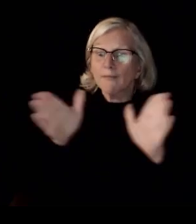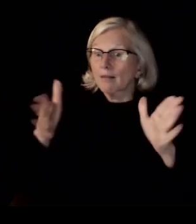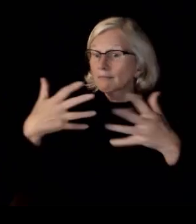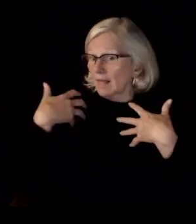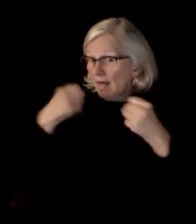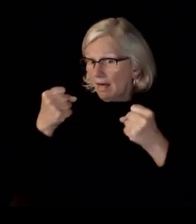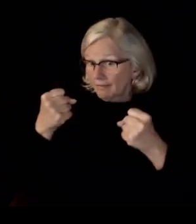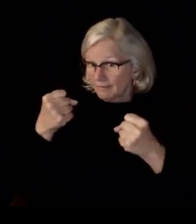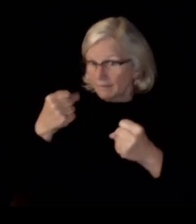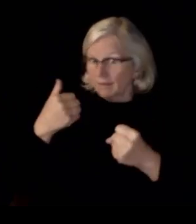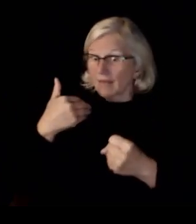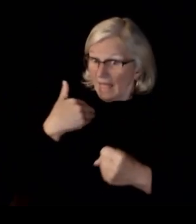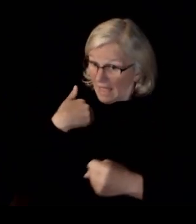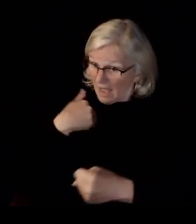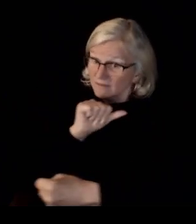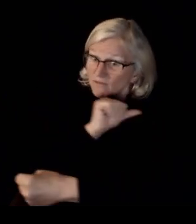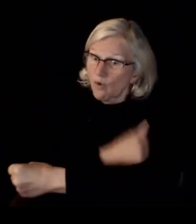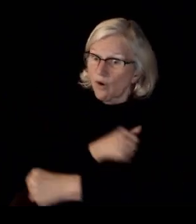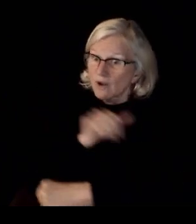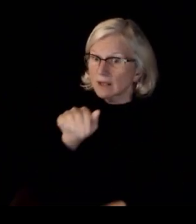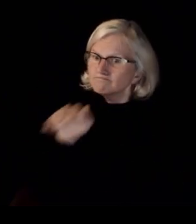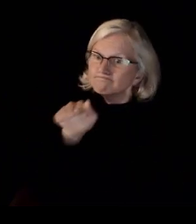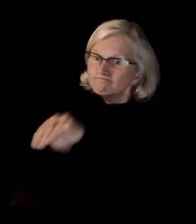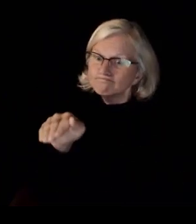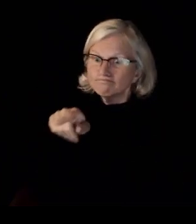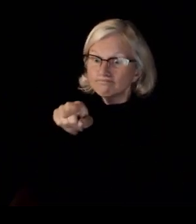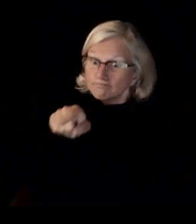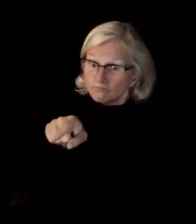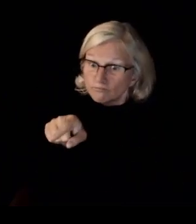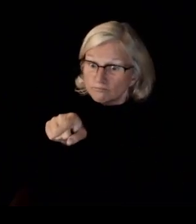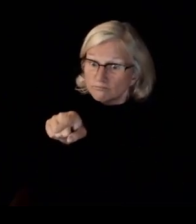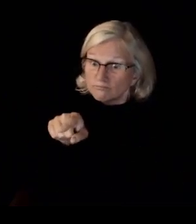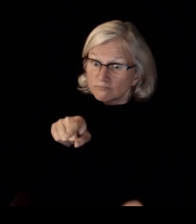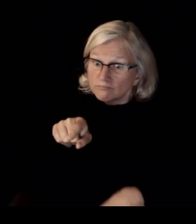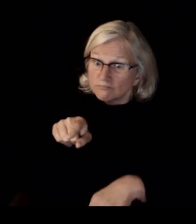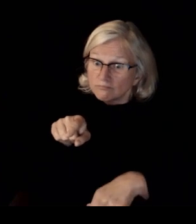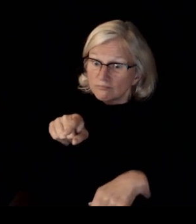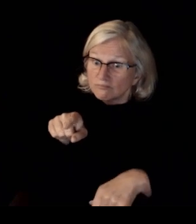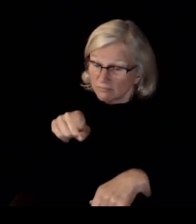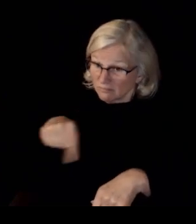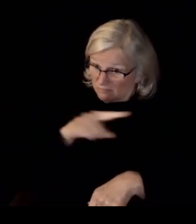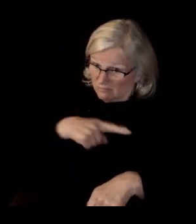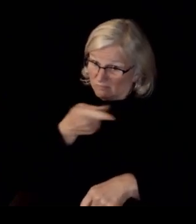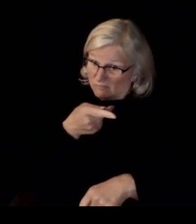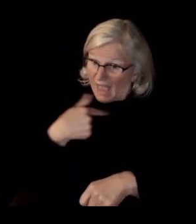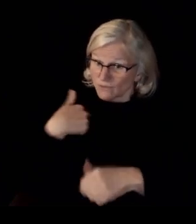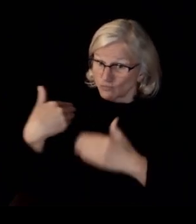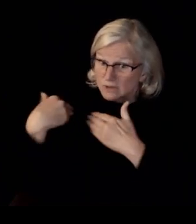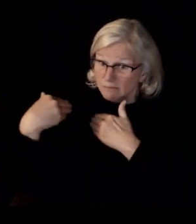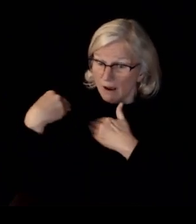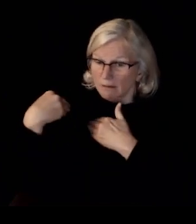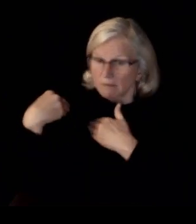regulatory jurisdictional role here is not going around looking to hand out tickets but